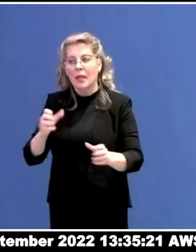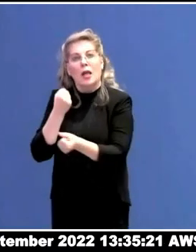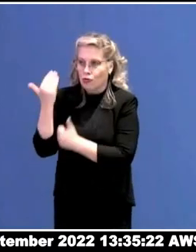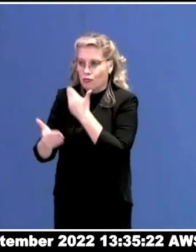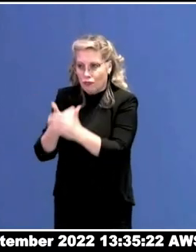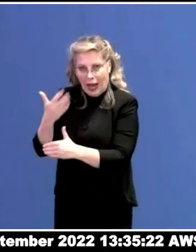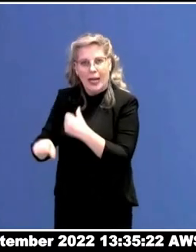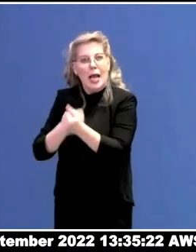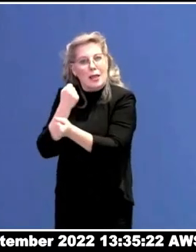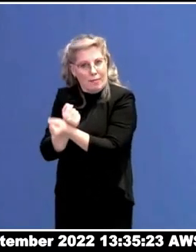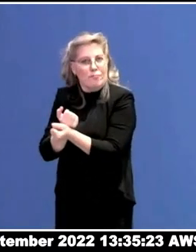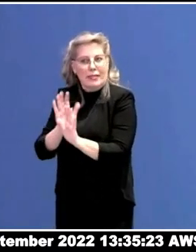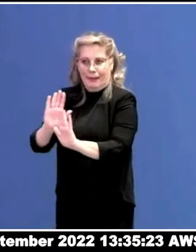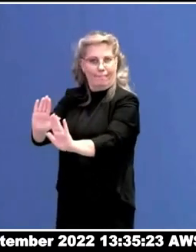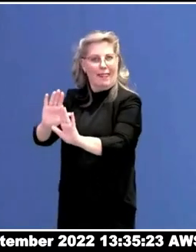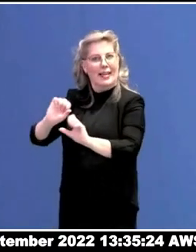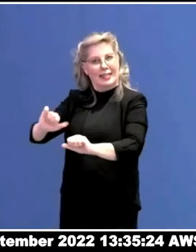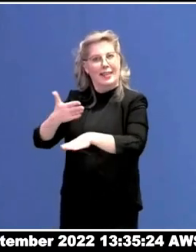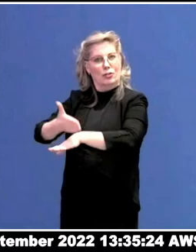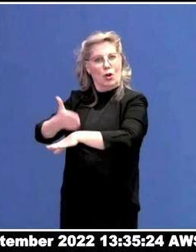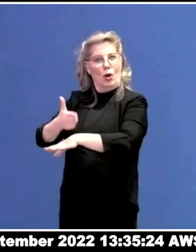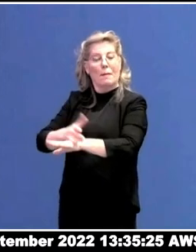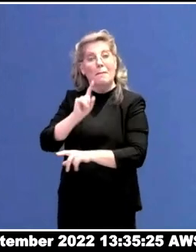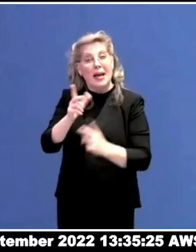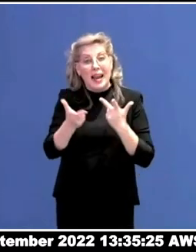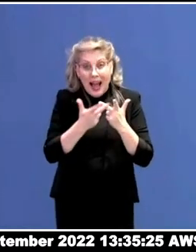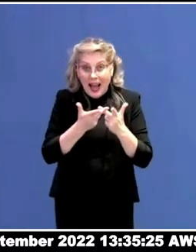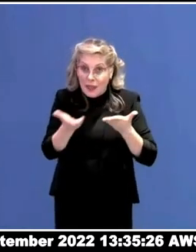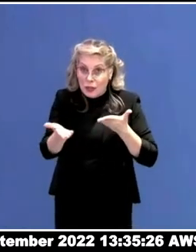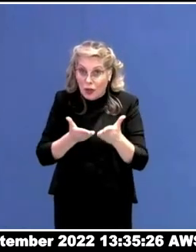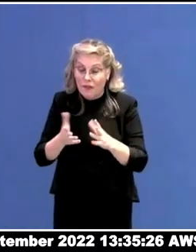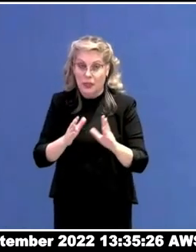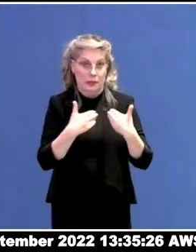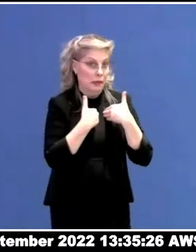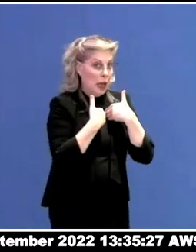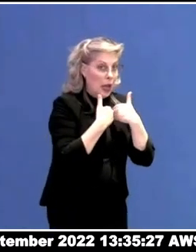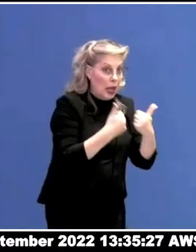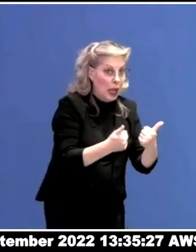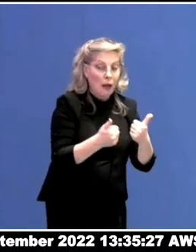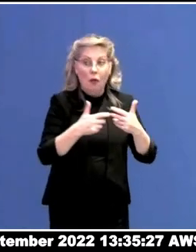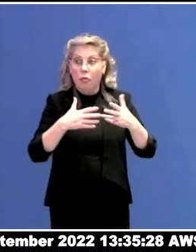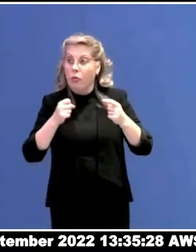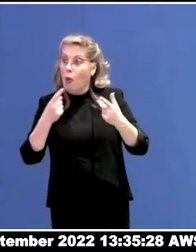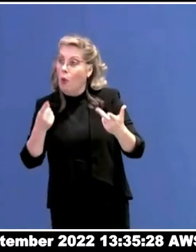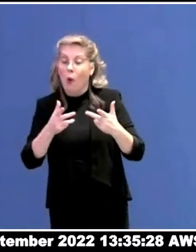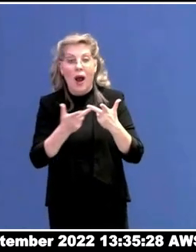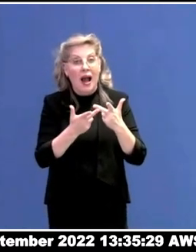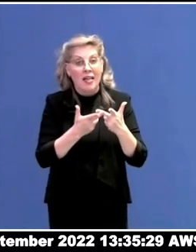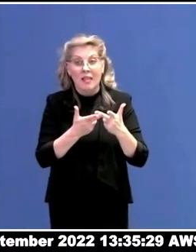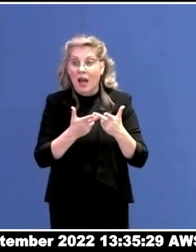other service must be run by an external organisation. So, whether it's an Aboriginal Community Controlled Organisation or a disability